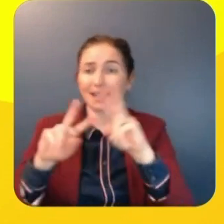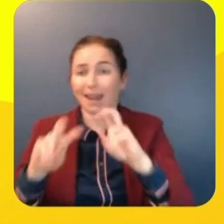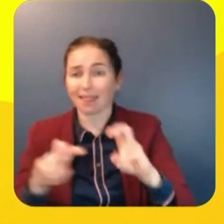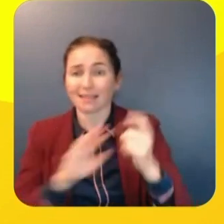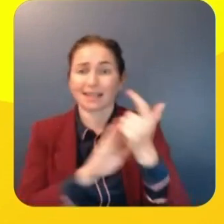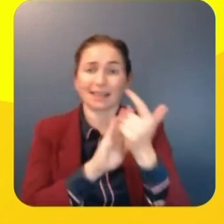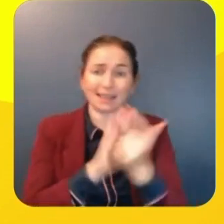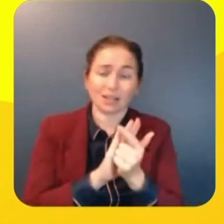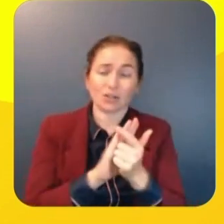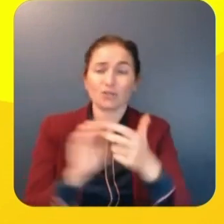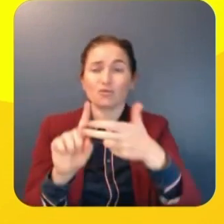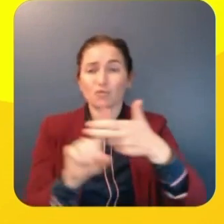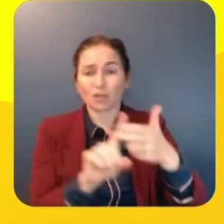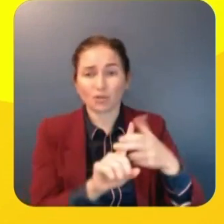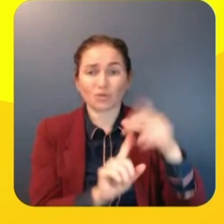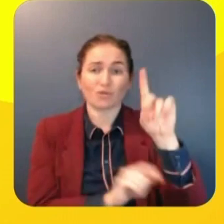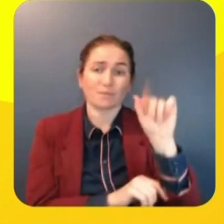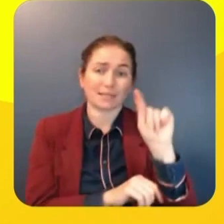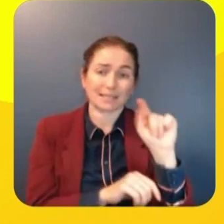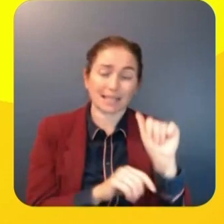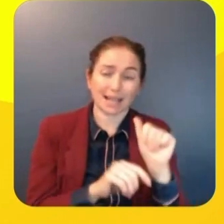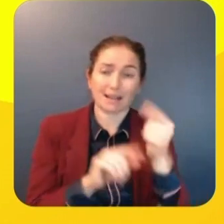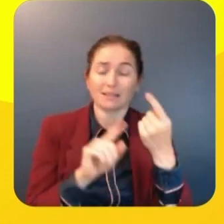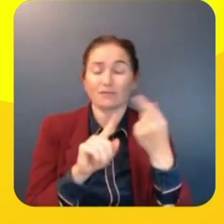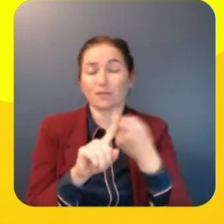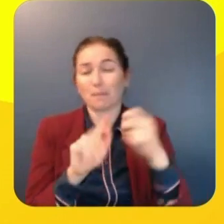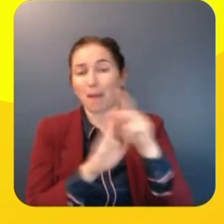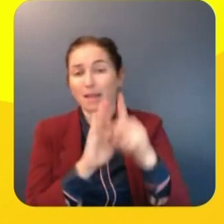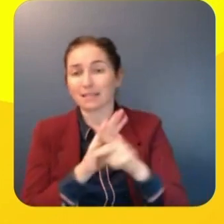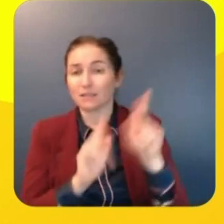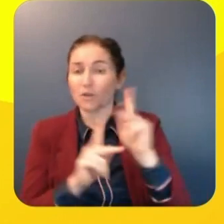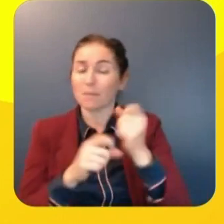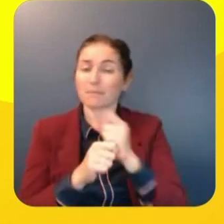from data to policy folks to ensure that this work is industry informed,